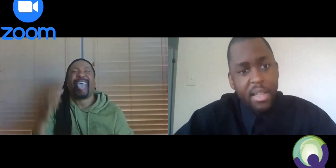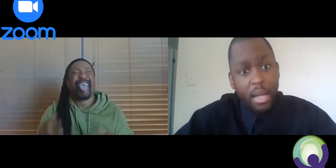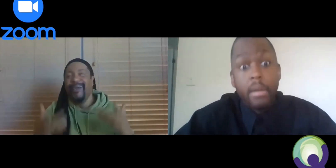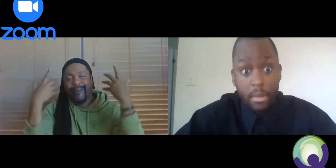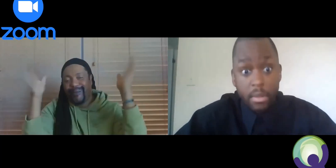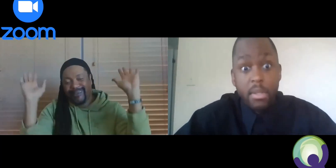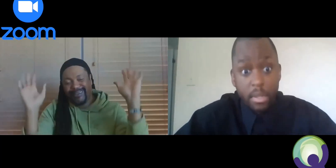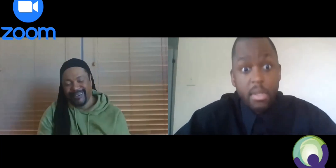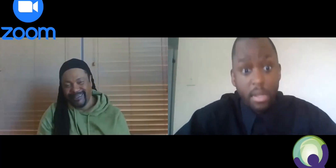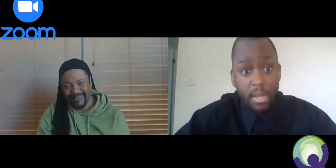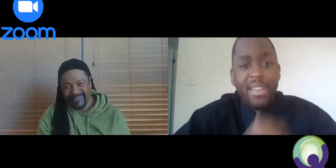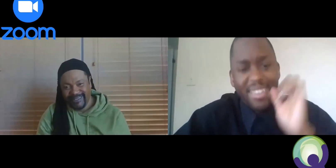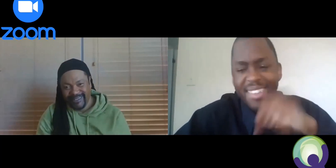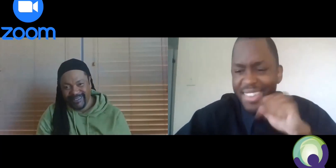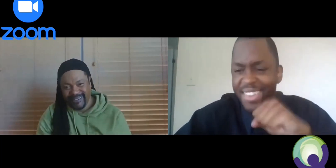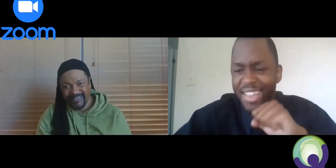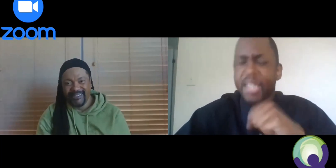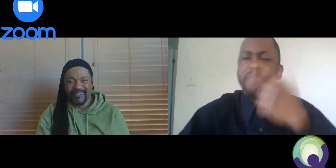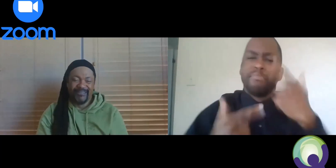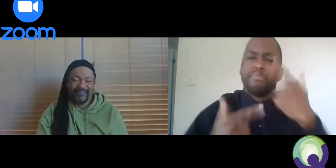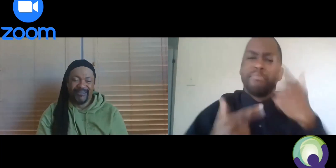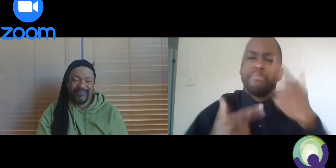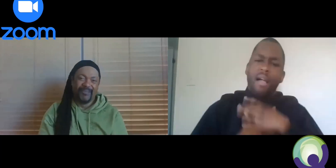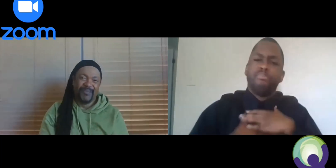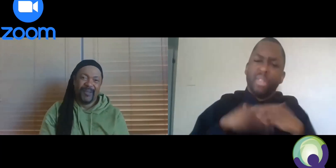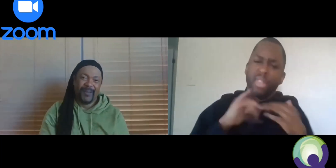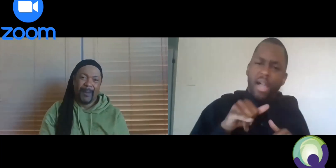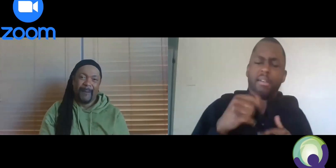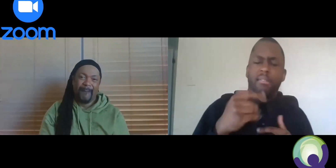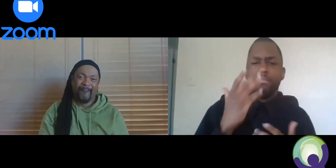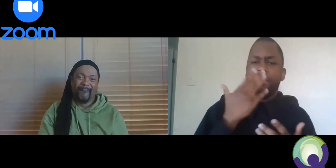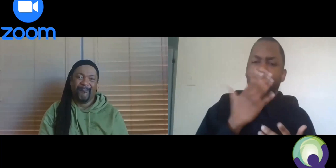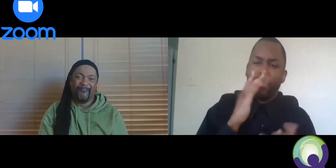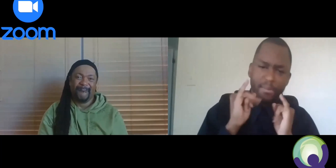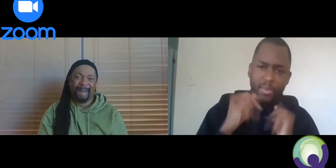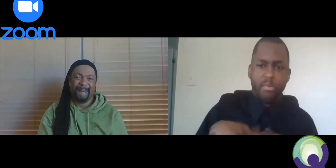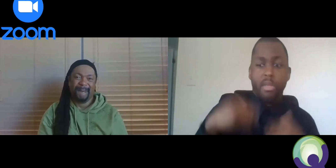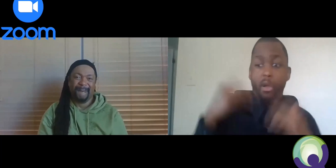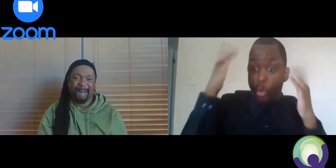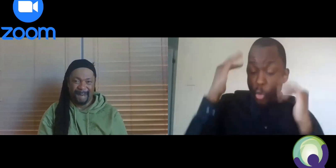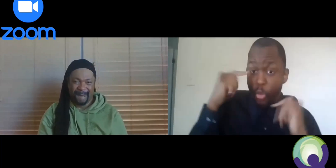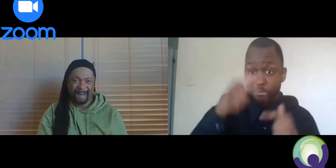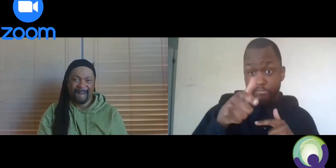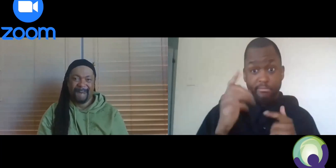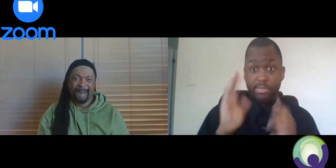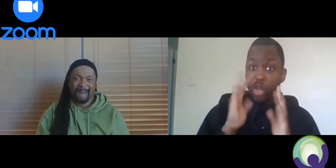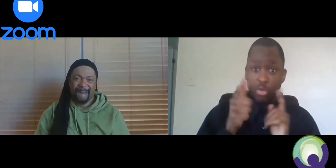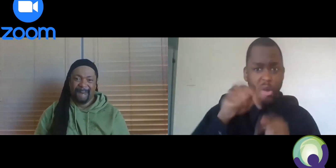If I’m out here and don’t know anything, no that won’t work. Jonathan: I appreciate that. This